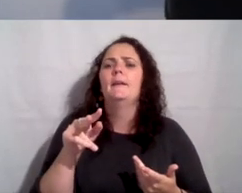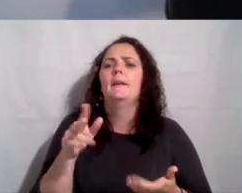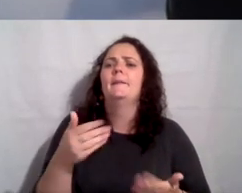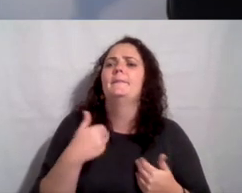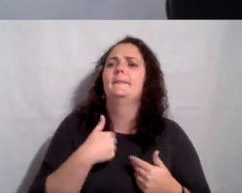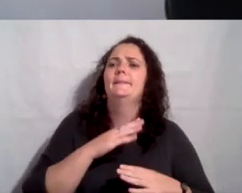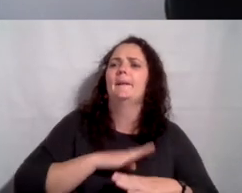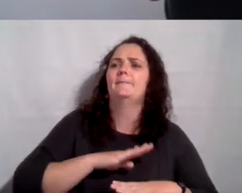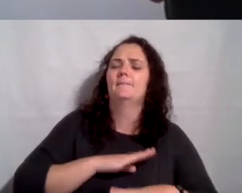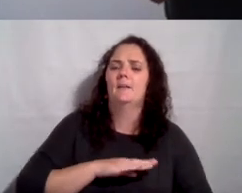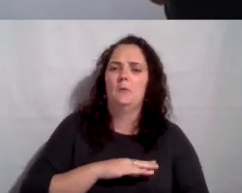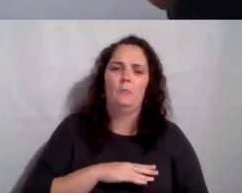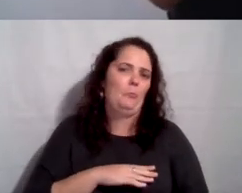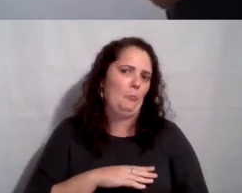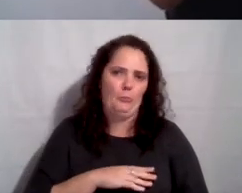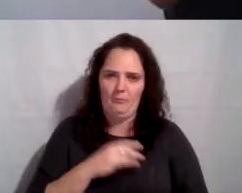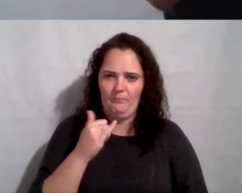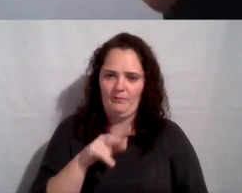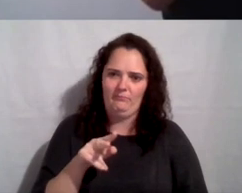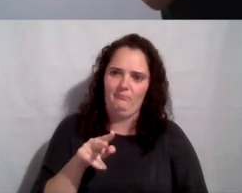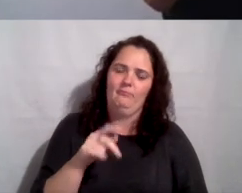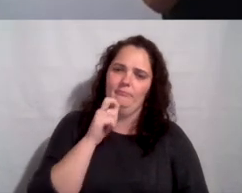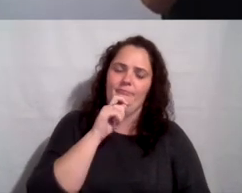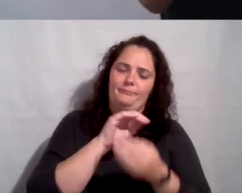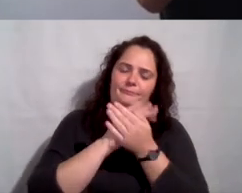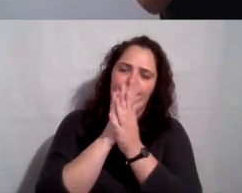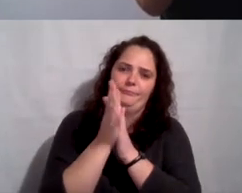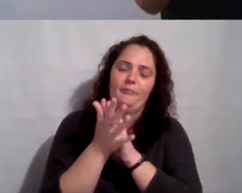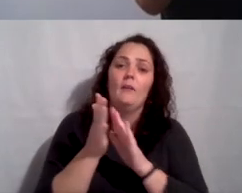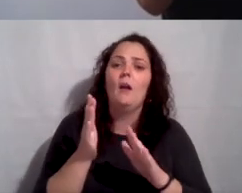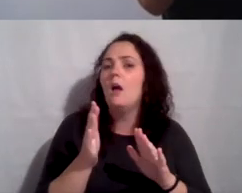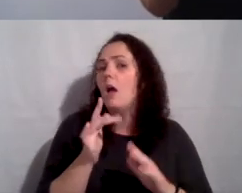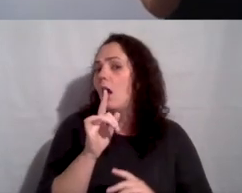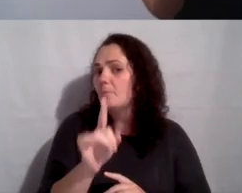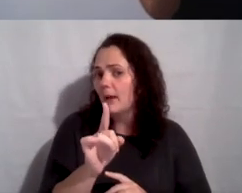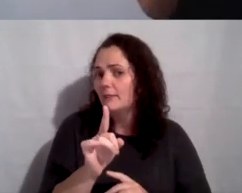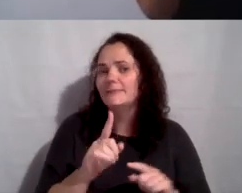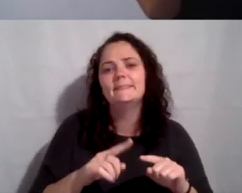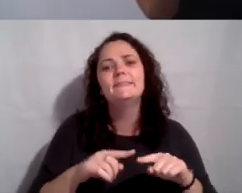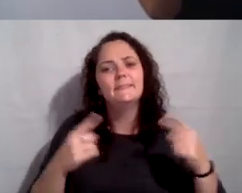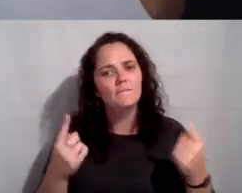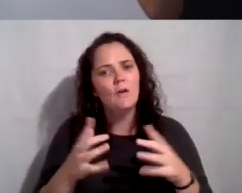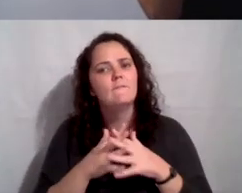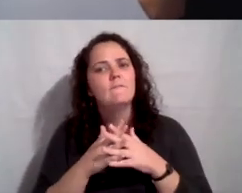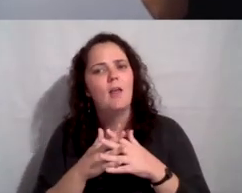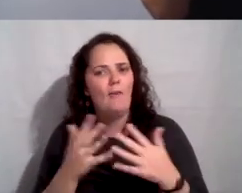terms of a a really legible and decipherable picture of the body, but it's just a different value for what